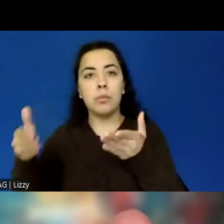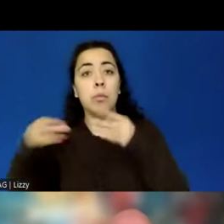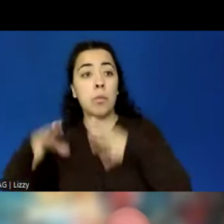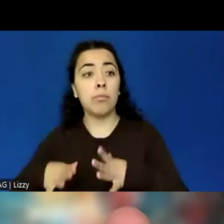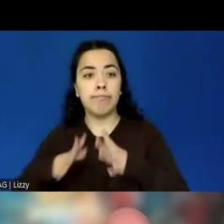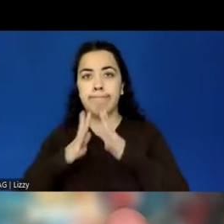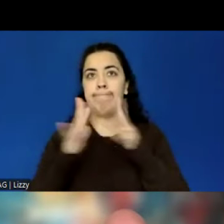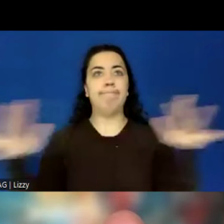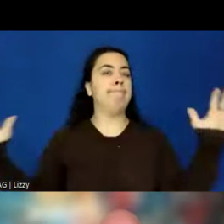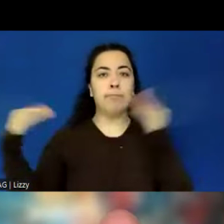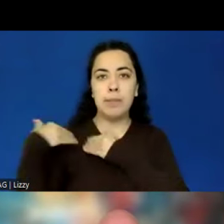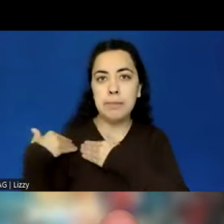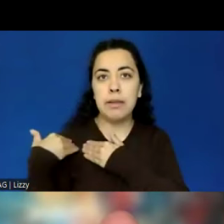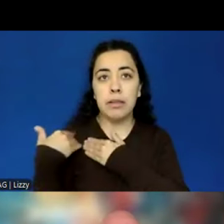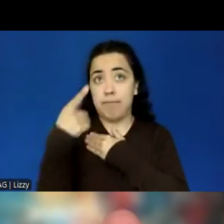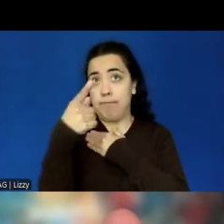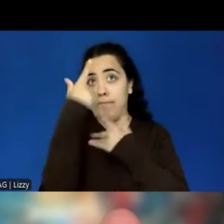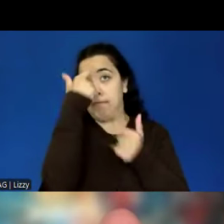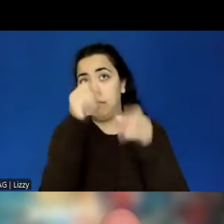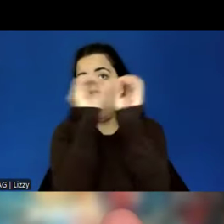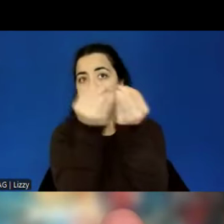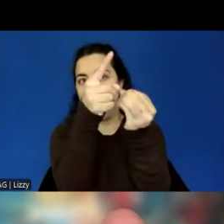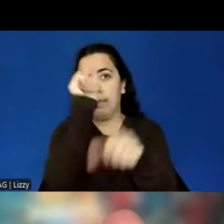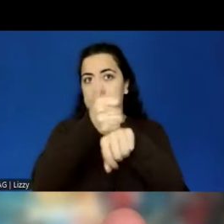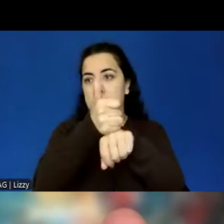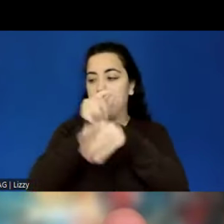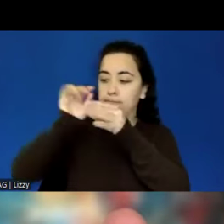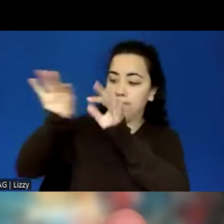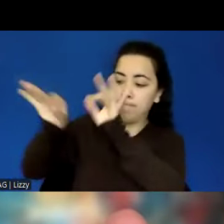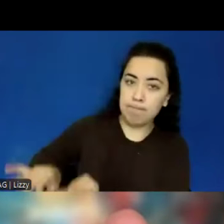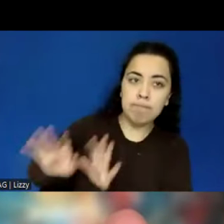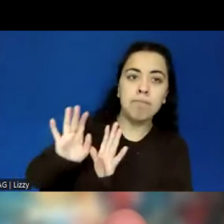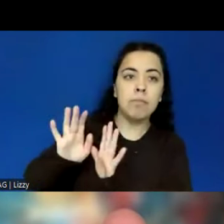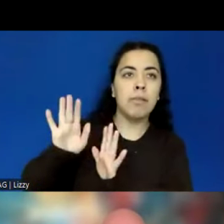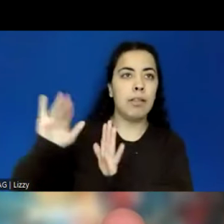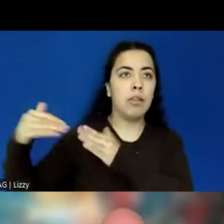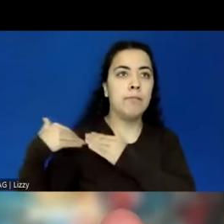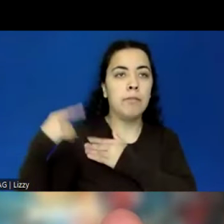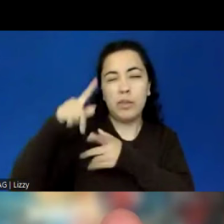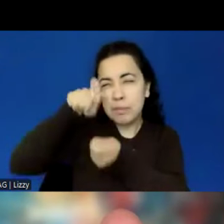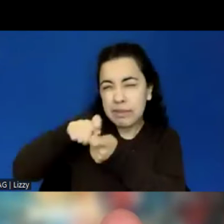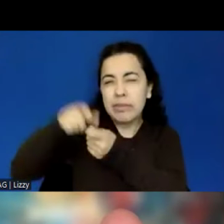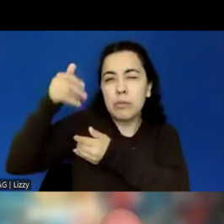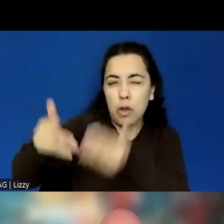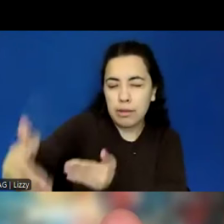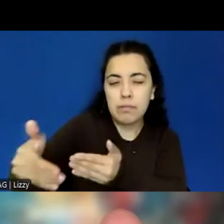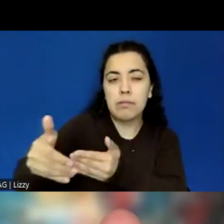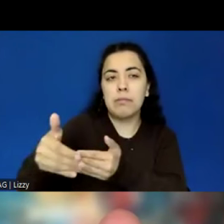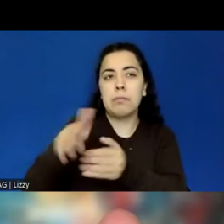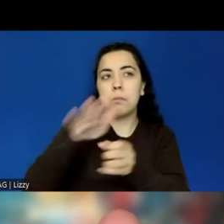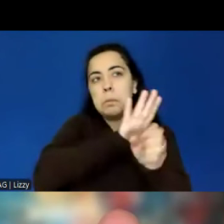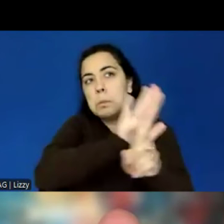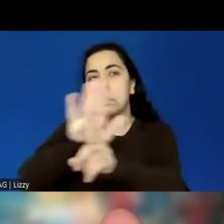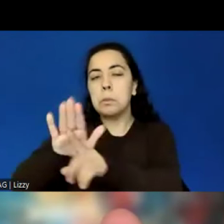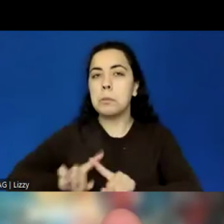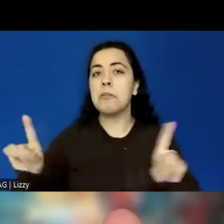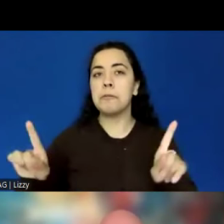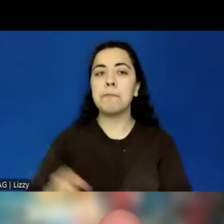that are set by the organization with how their particular processes work.